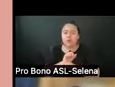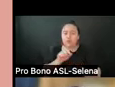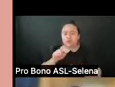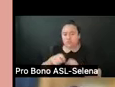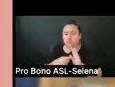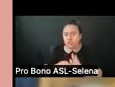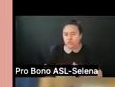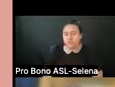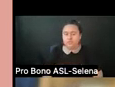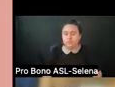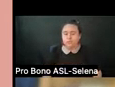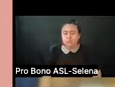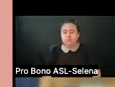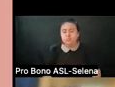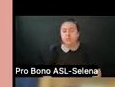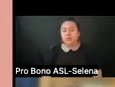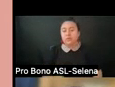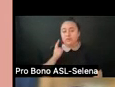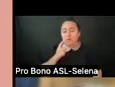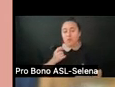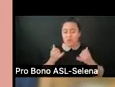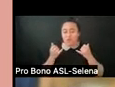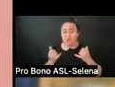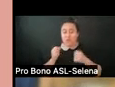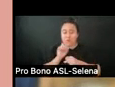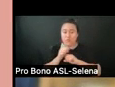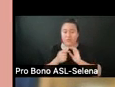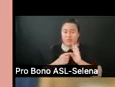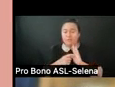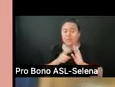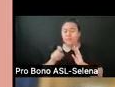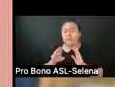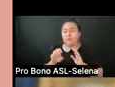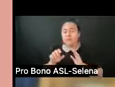For current work samples, it must be 10-15 minutes in length.